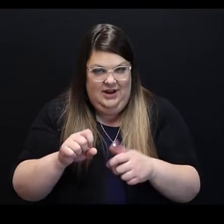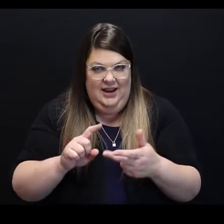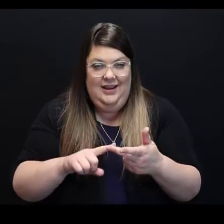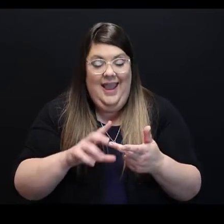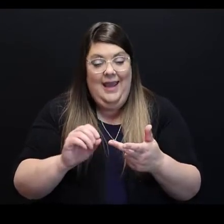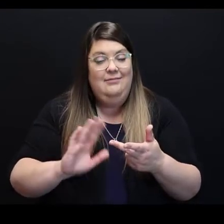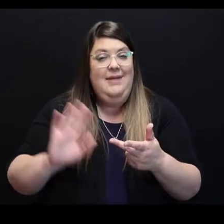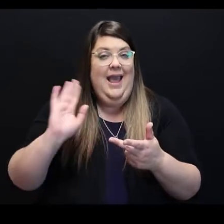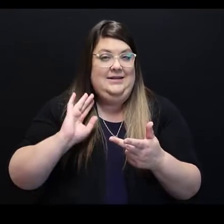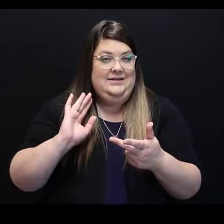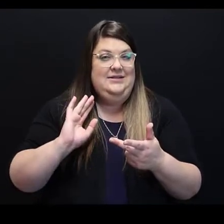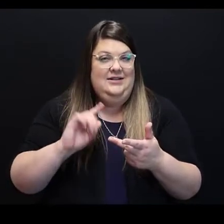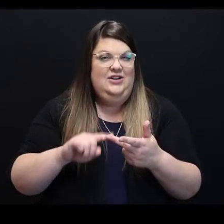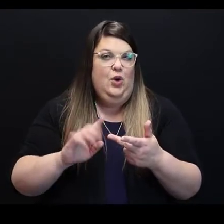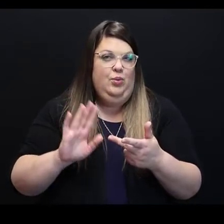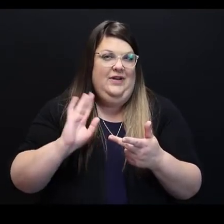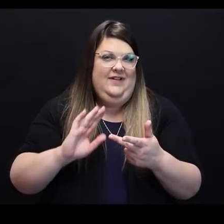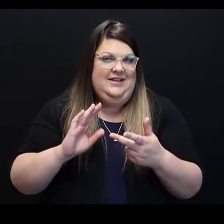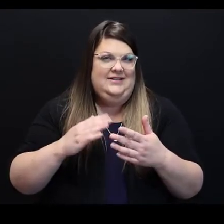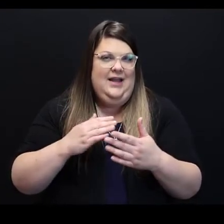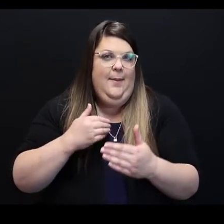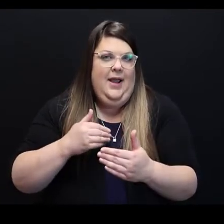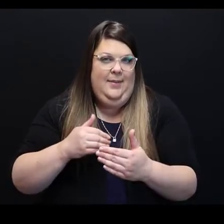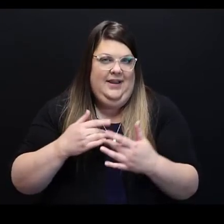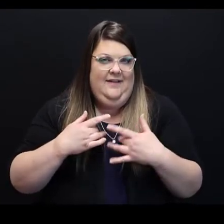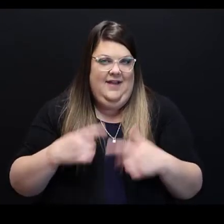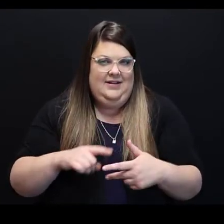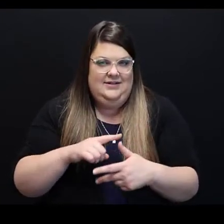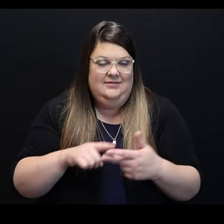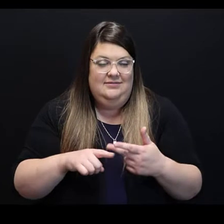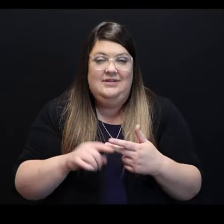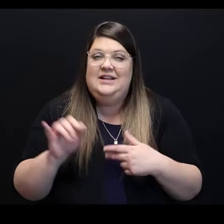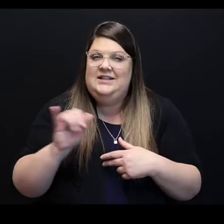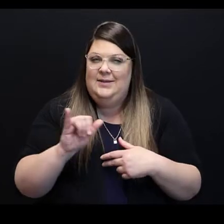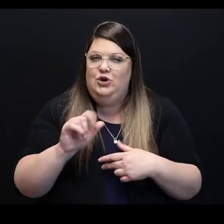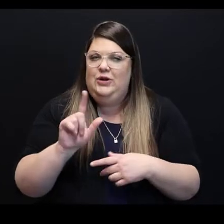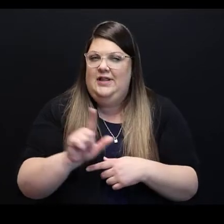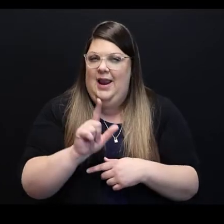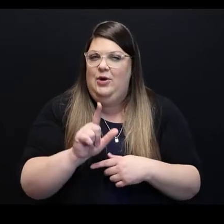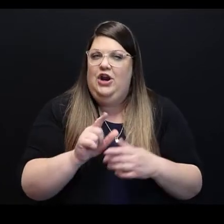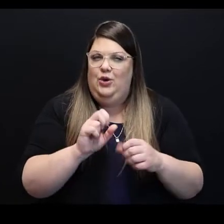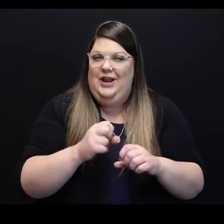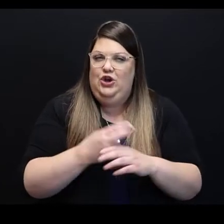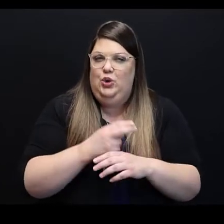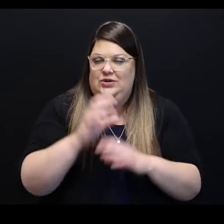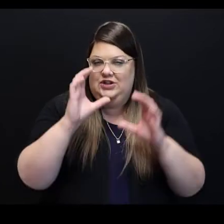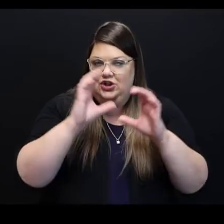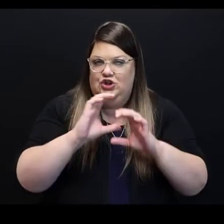Again similar to the functionality of the NCRTM library, use the search events field and filters